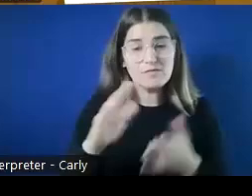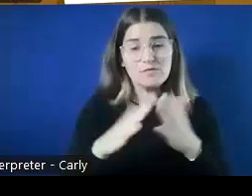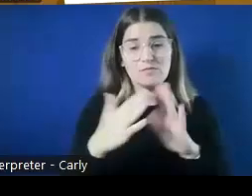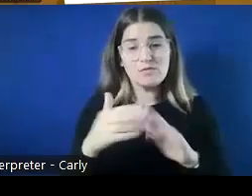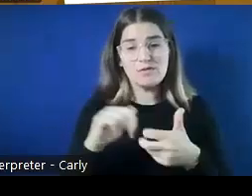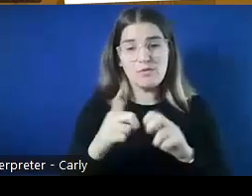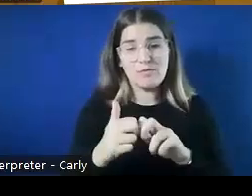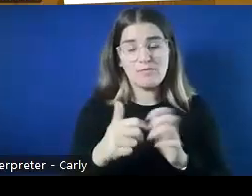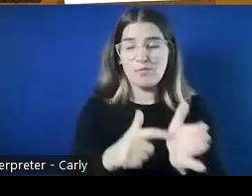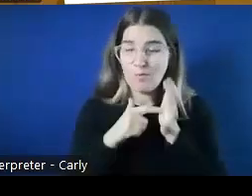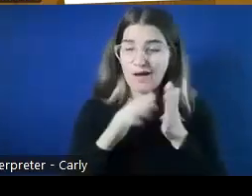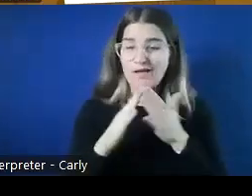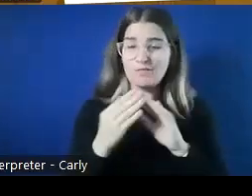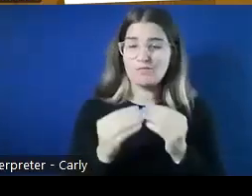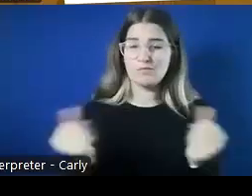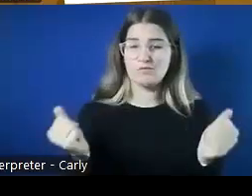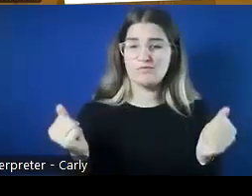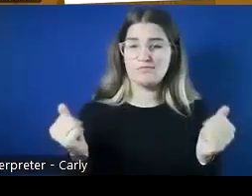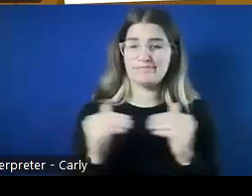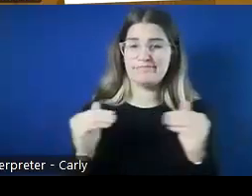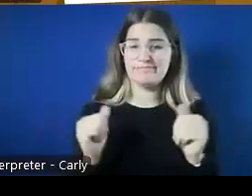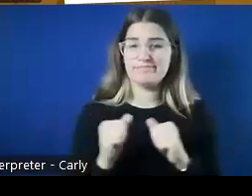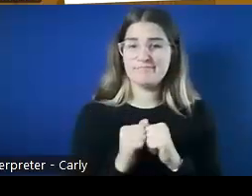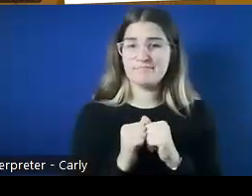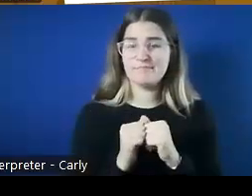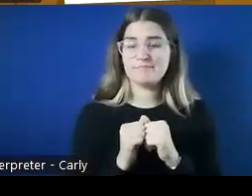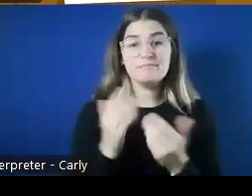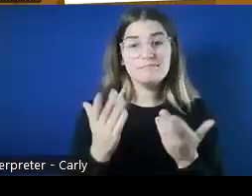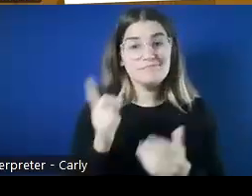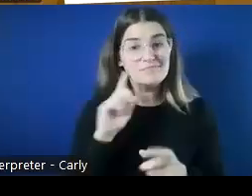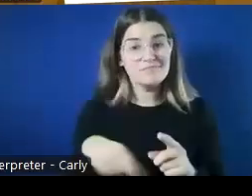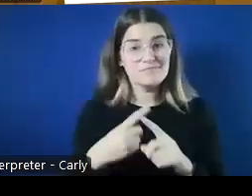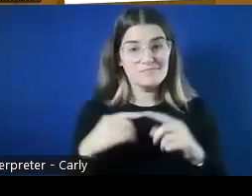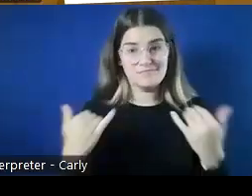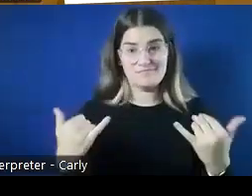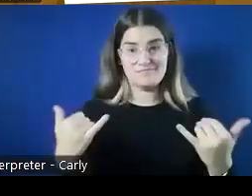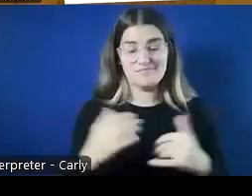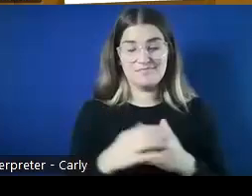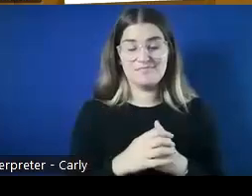solution and and I would suggest that that's what you've heard about today is really a community